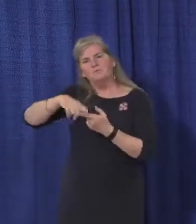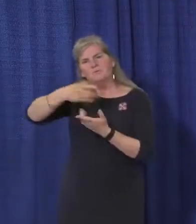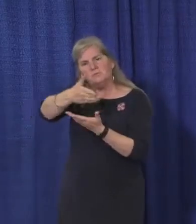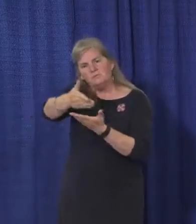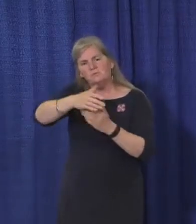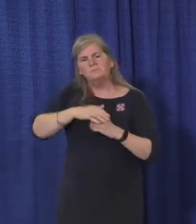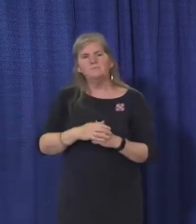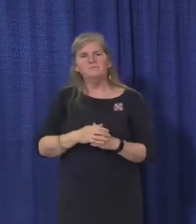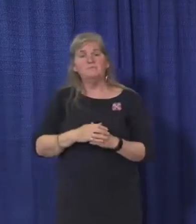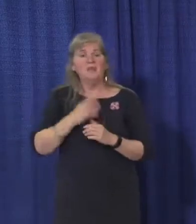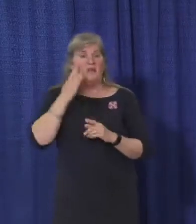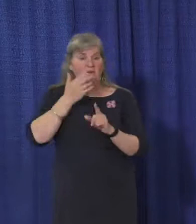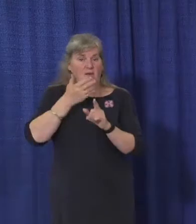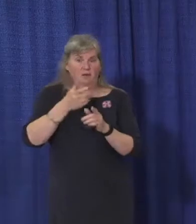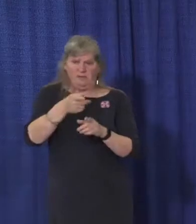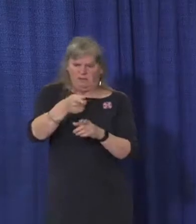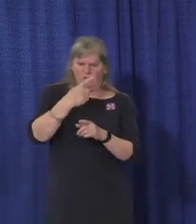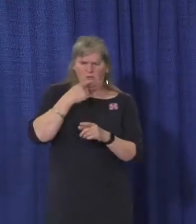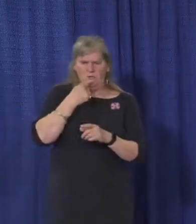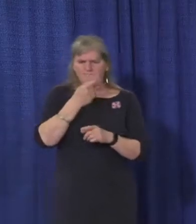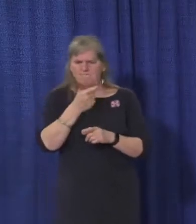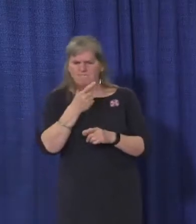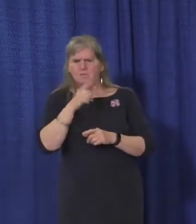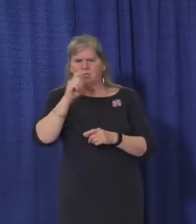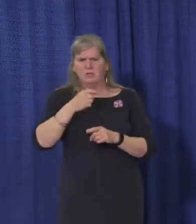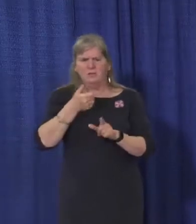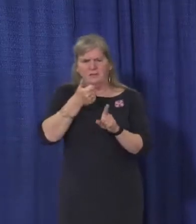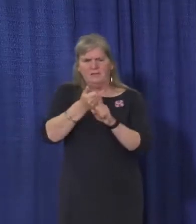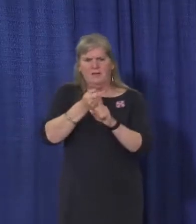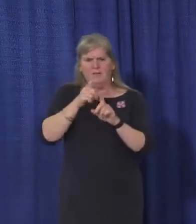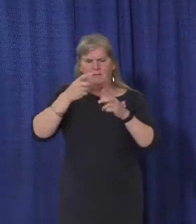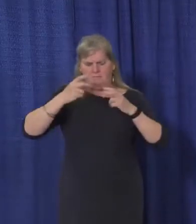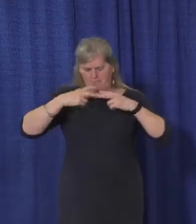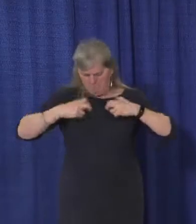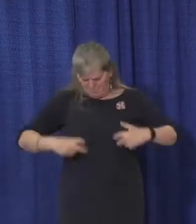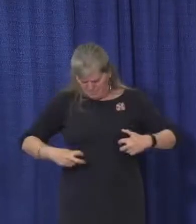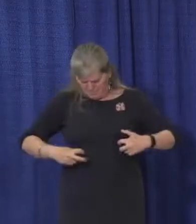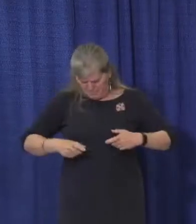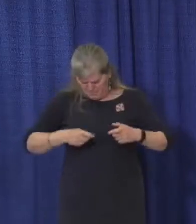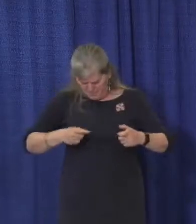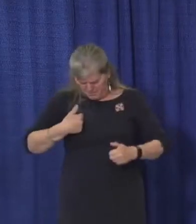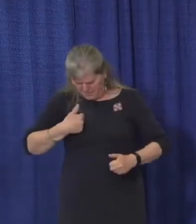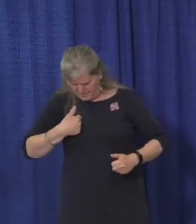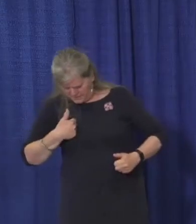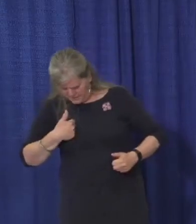If you have been told to self monitor because you are a lower risk contact take that